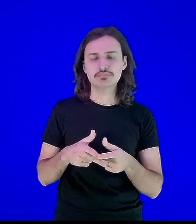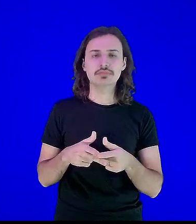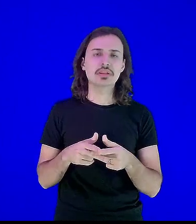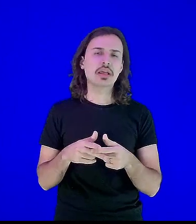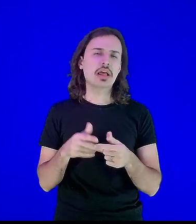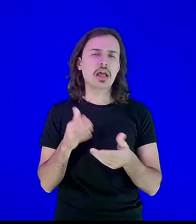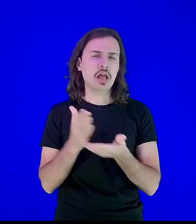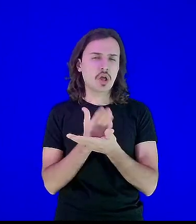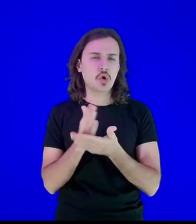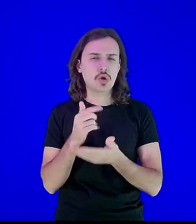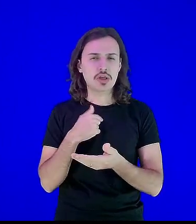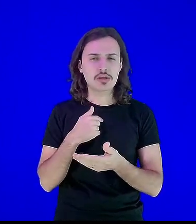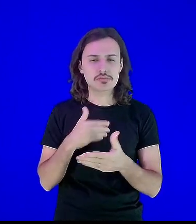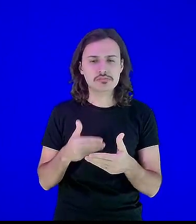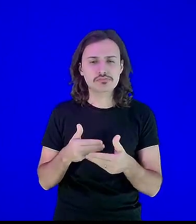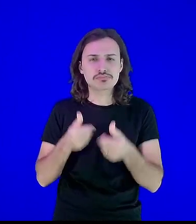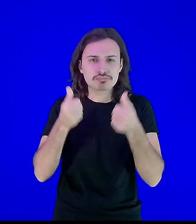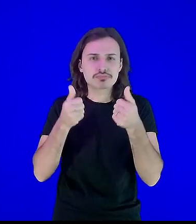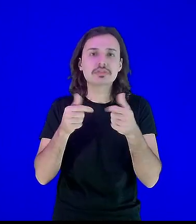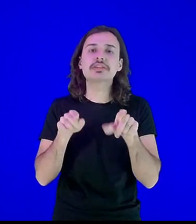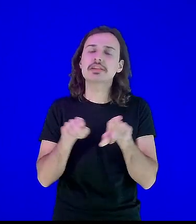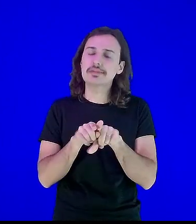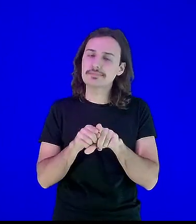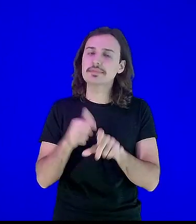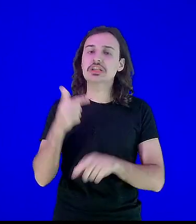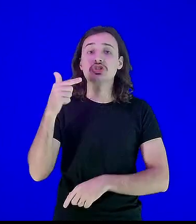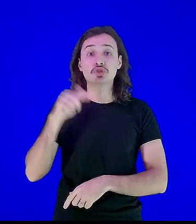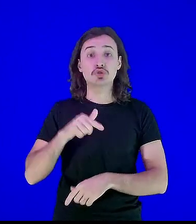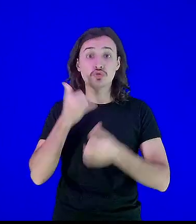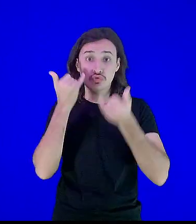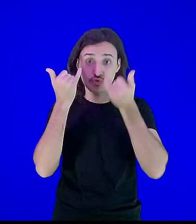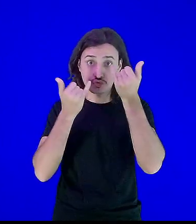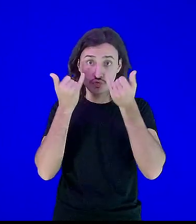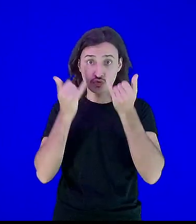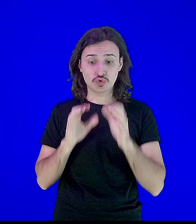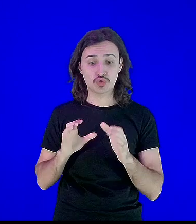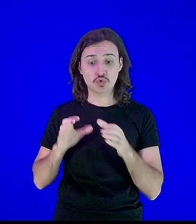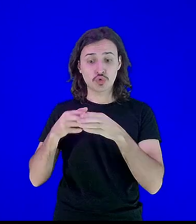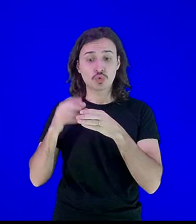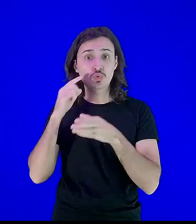and I will be, again, collecting feedback from the Brazilian Deaf Community